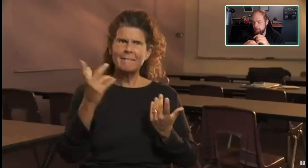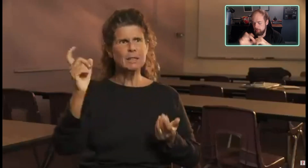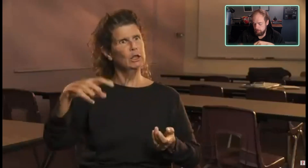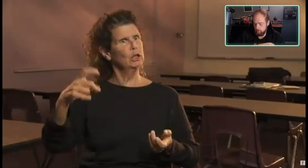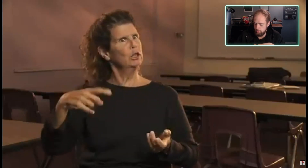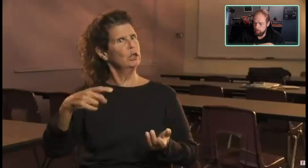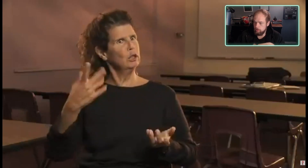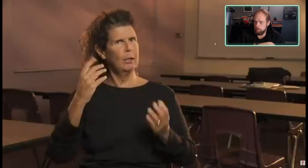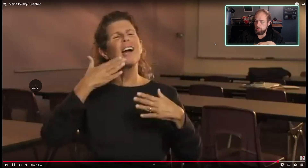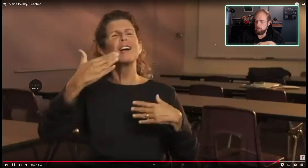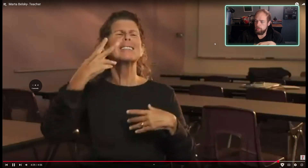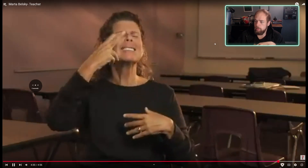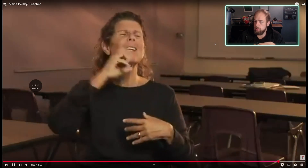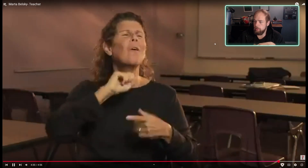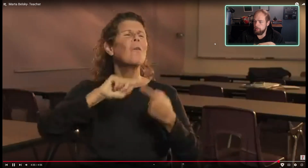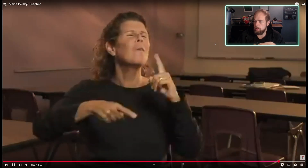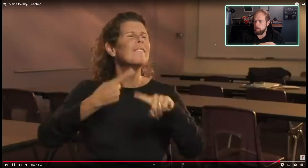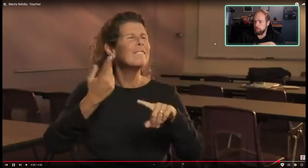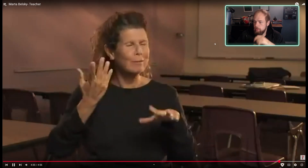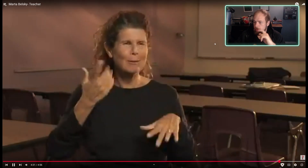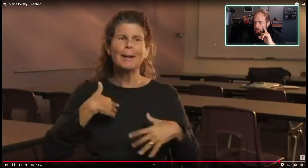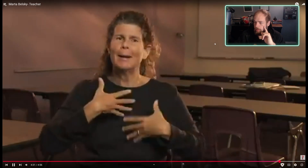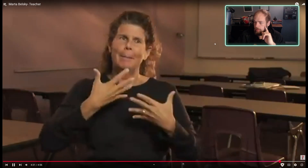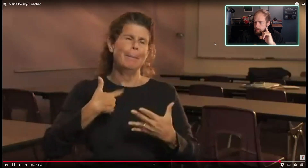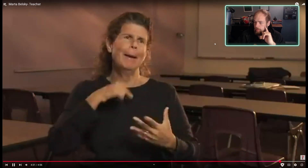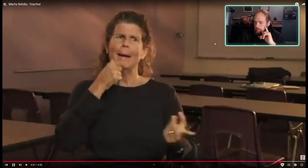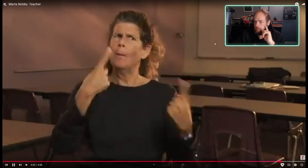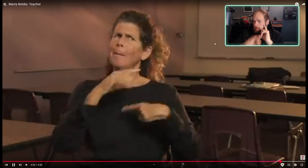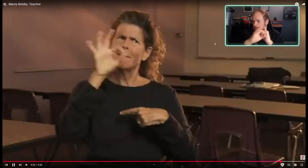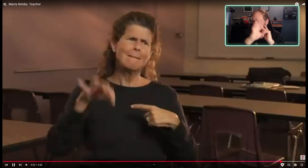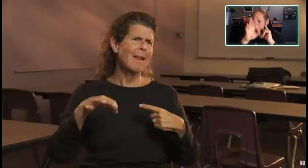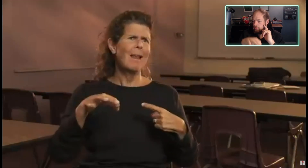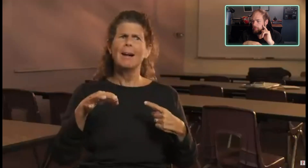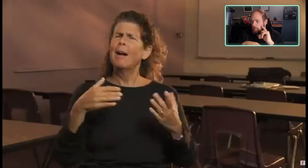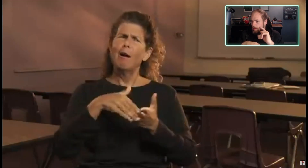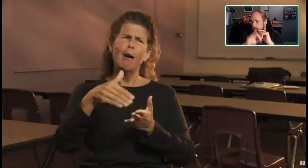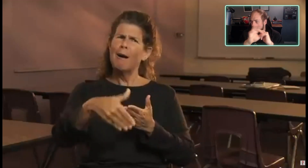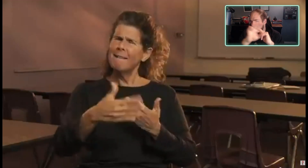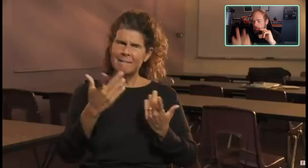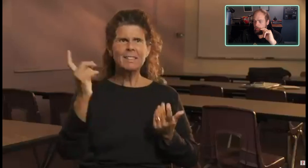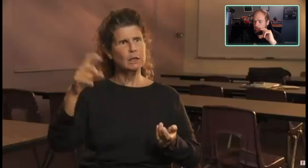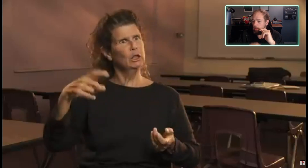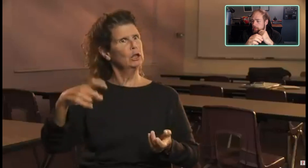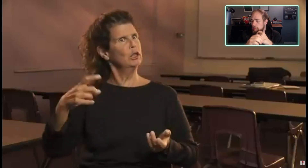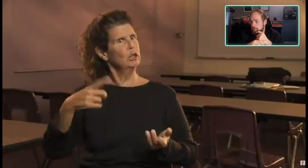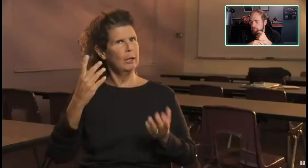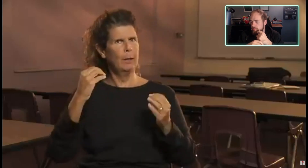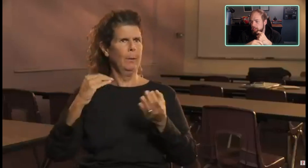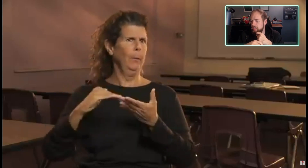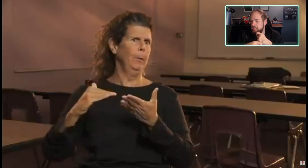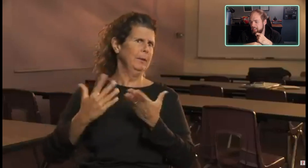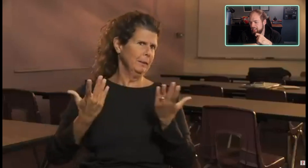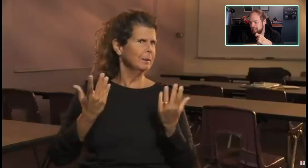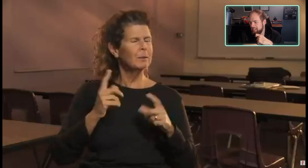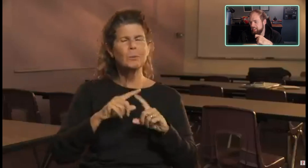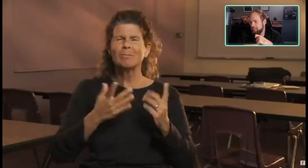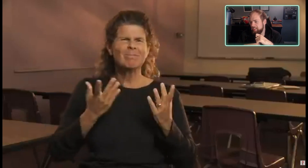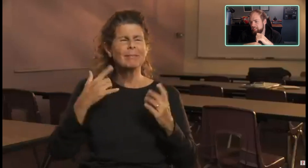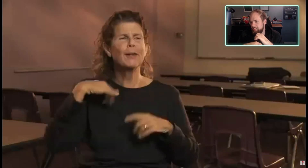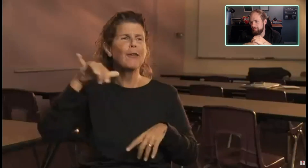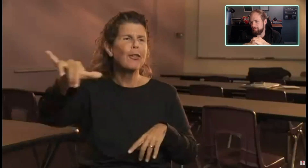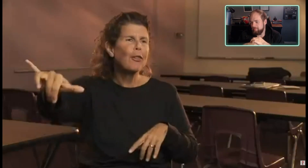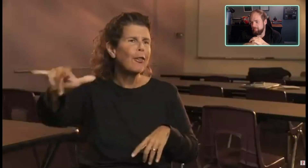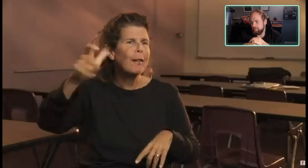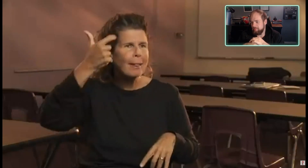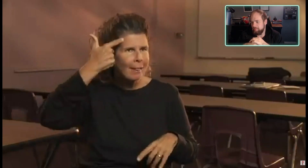since I don't know this sign